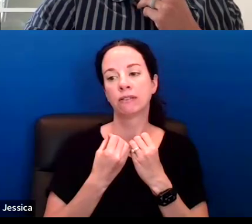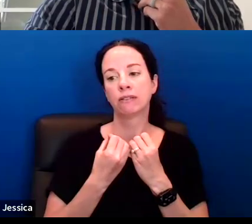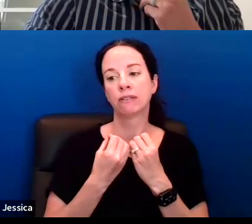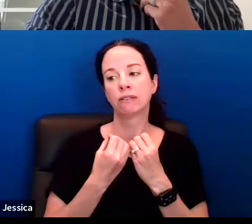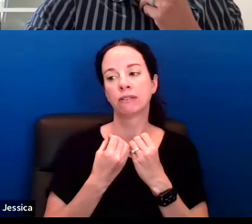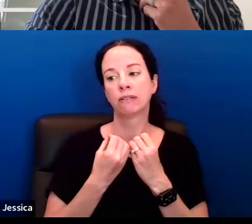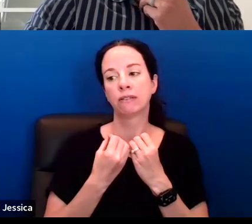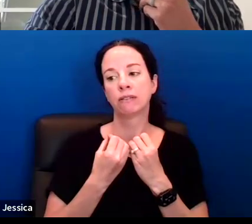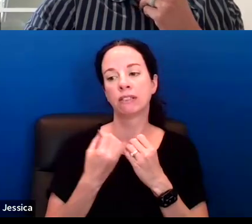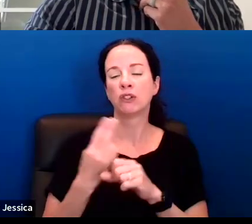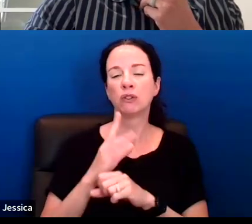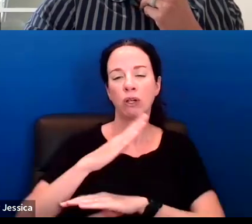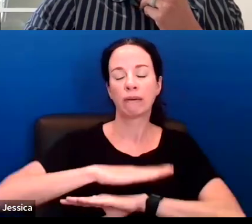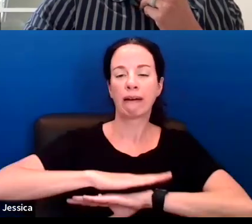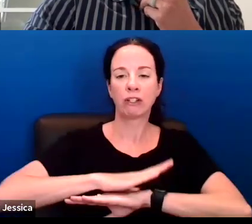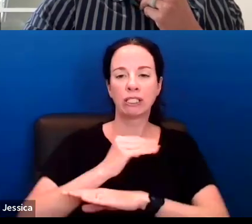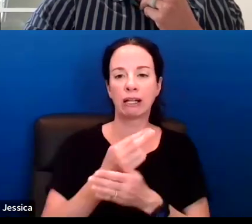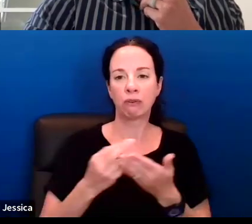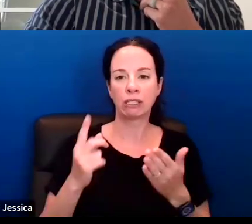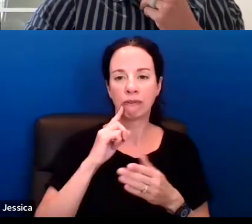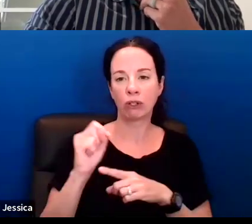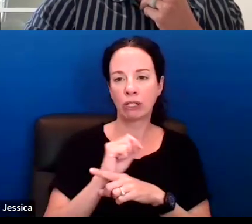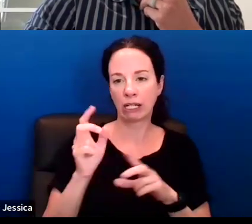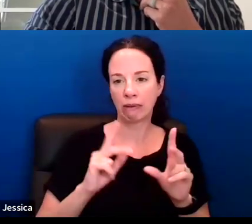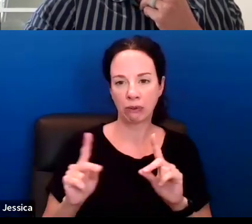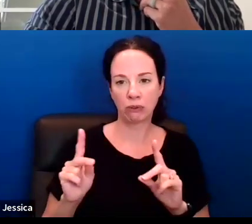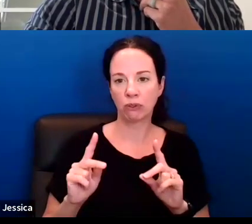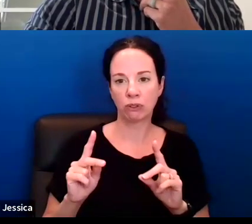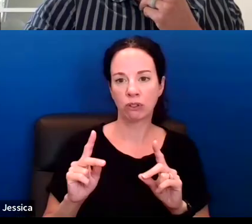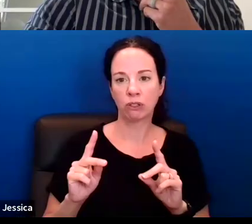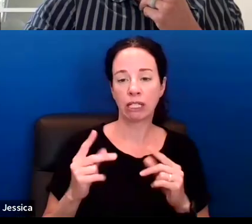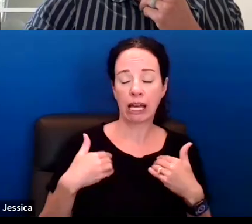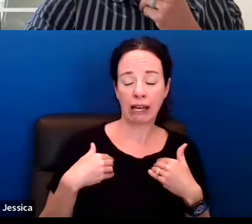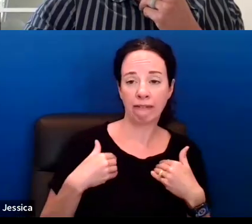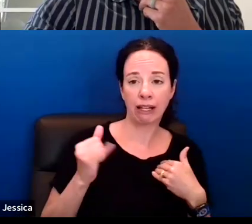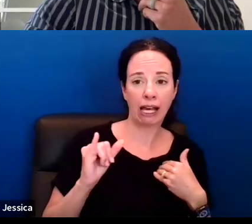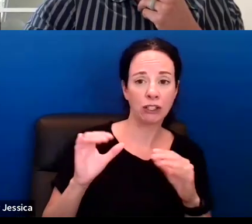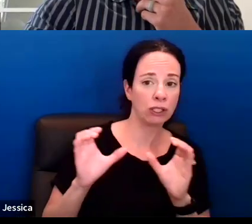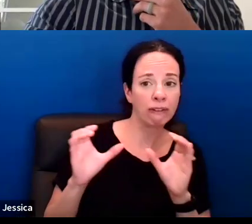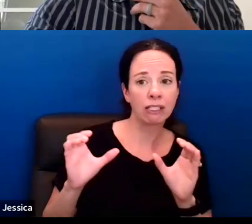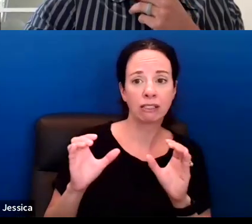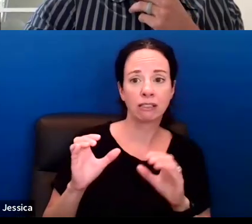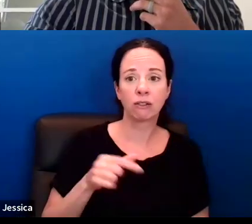use your platforms and resources to train people. Are there, like, certificates or badging systems,